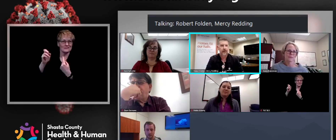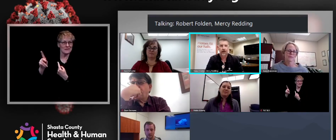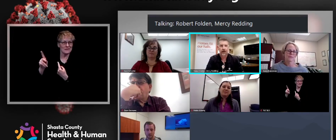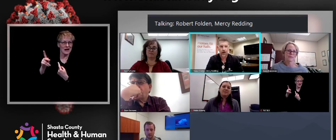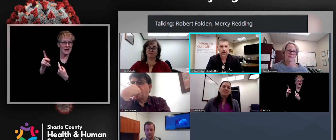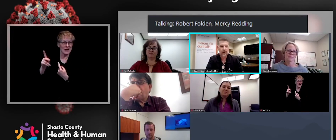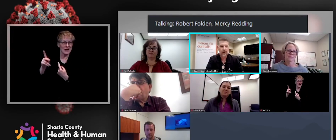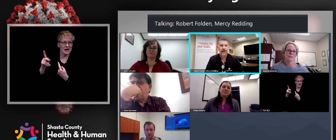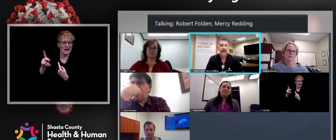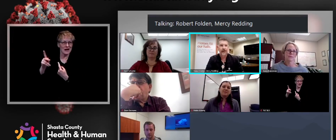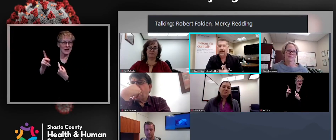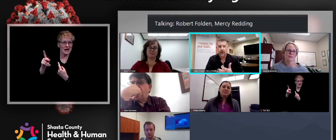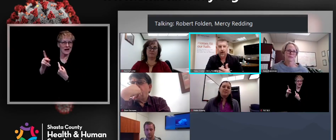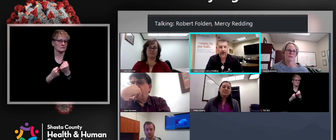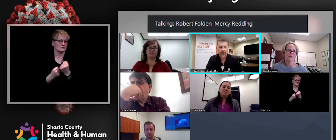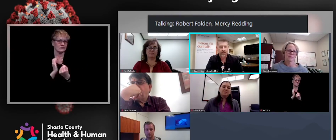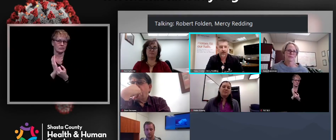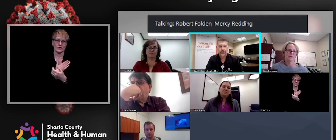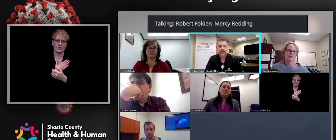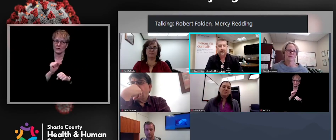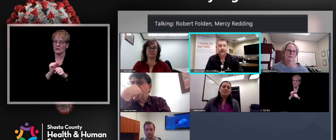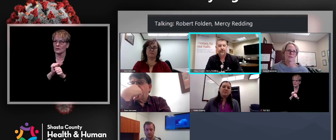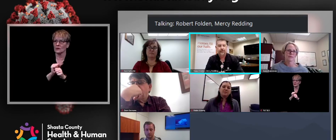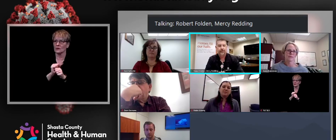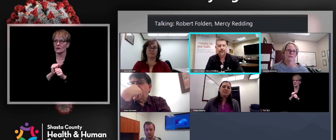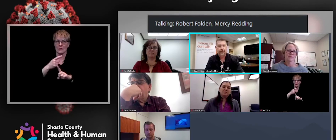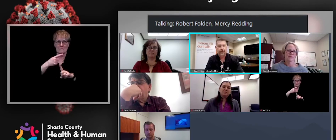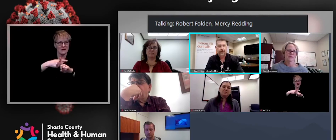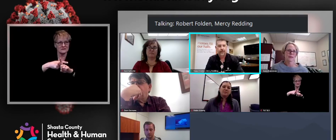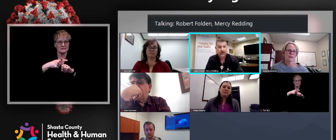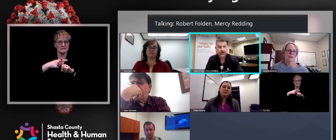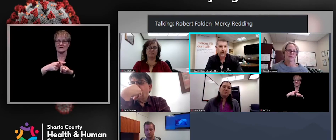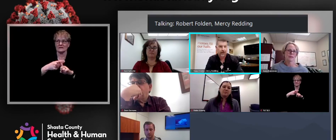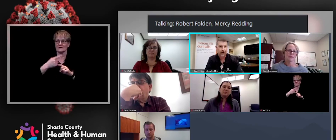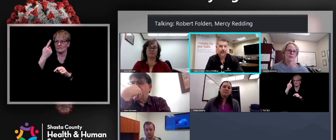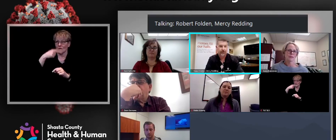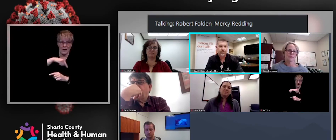to our work and to our patients. So, that's what I'm looking forward to.